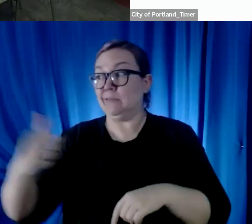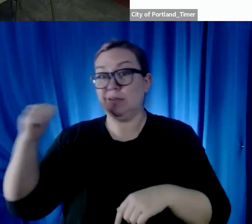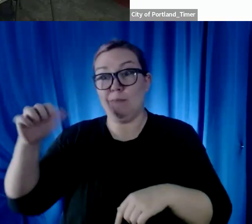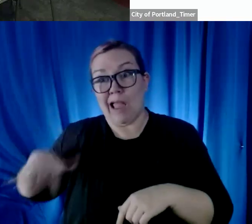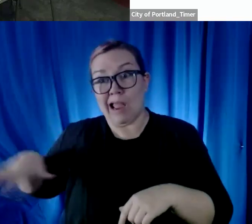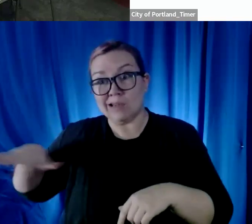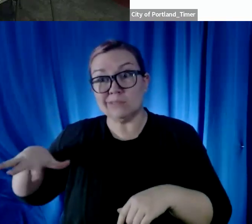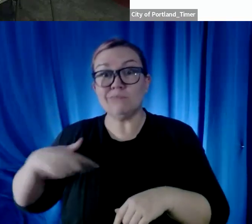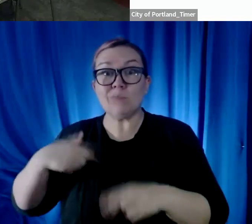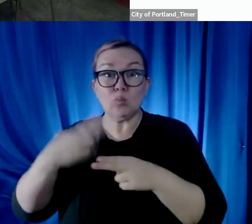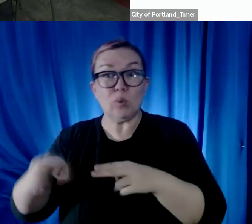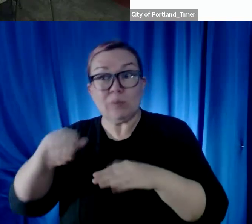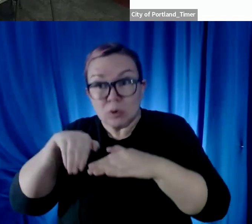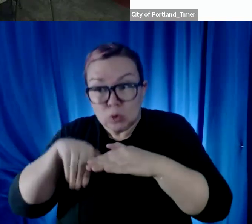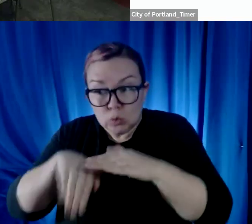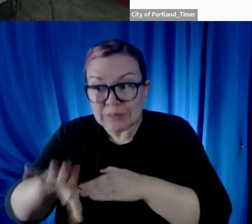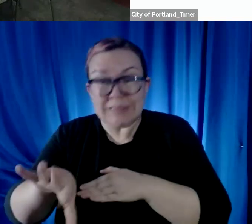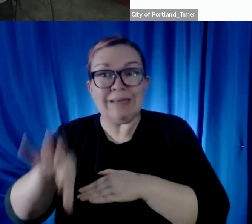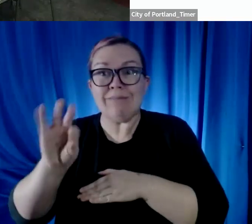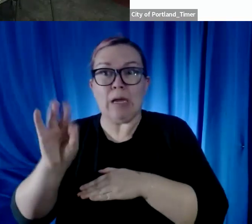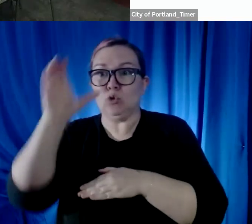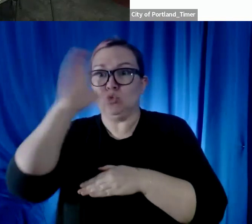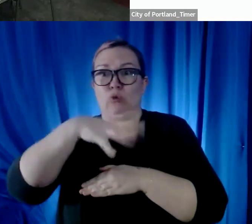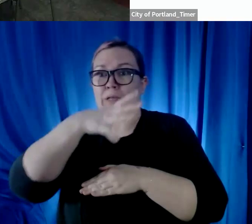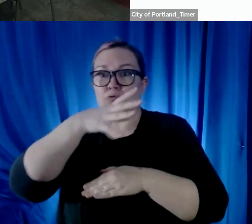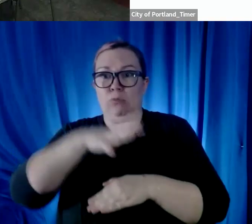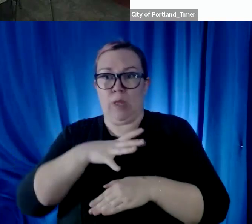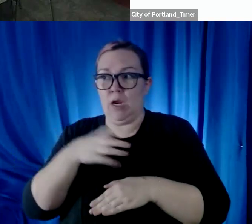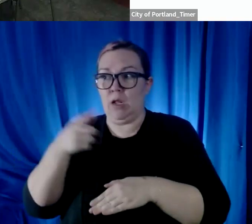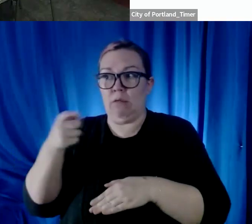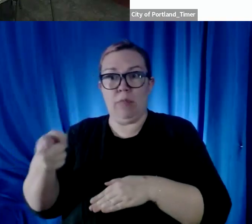I briefly went inside and found a strange lady looking in my fridge.